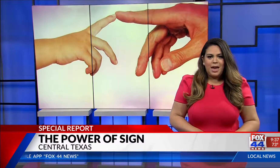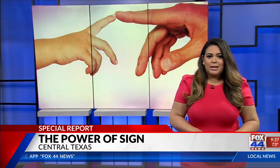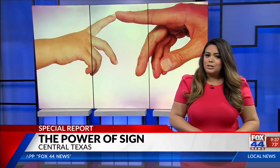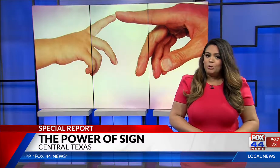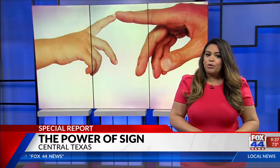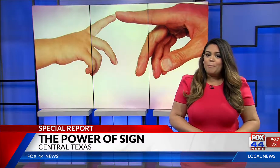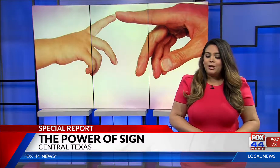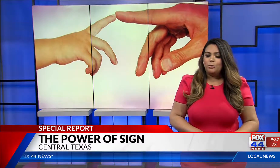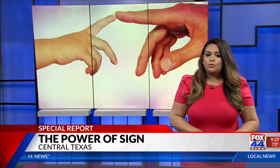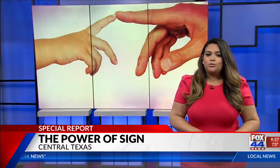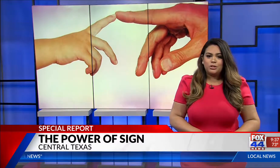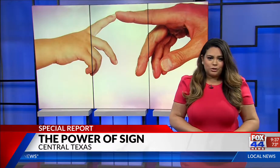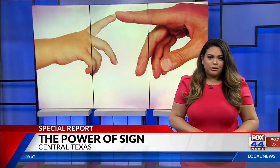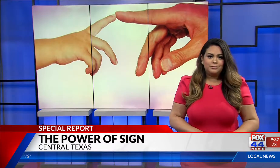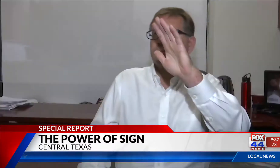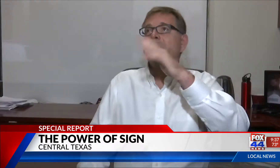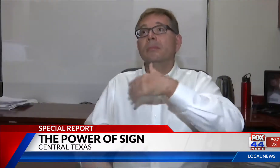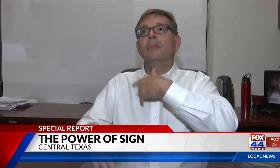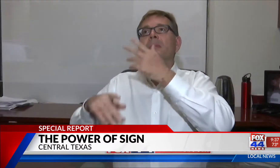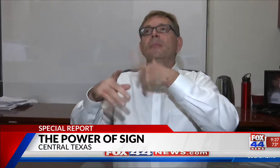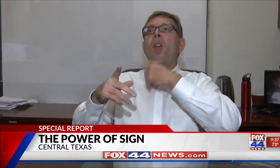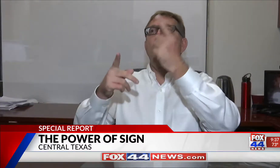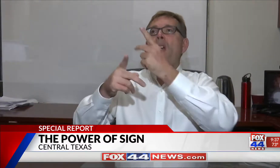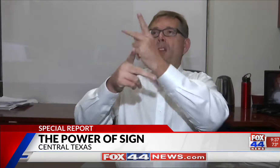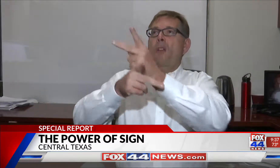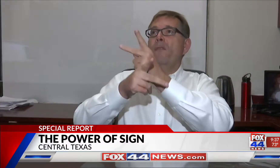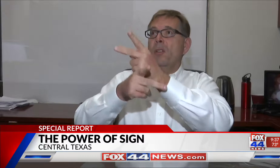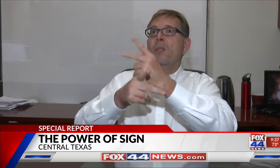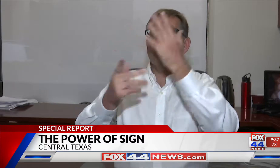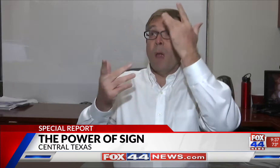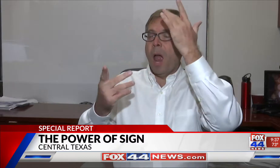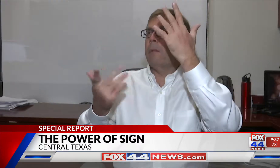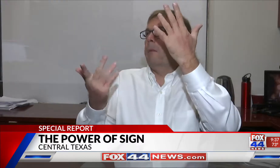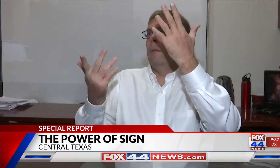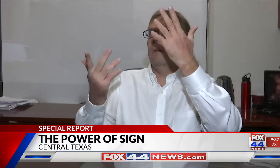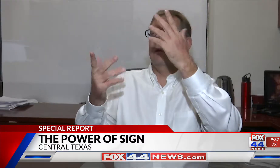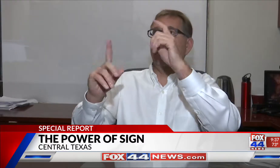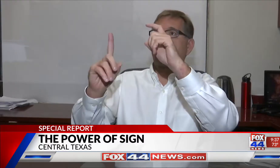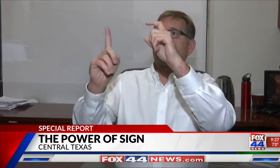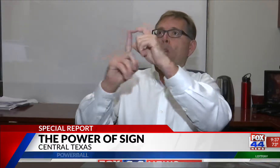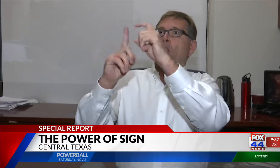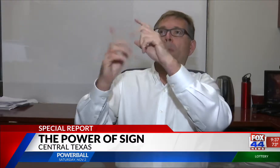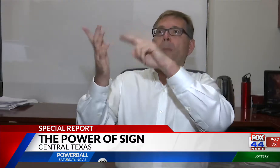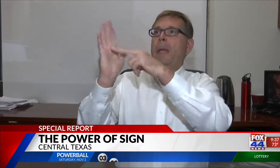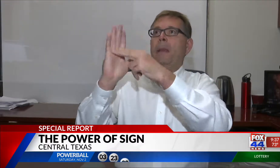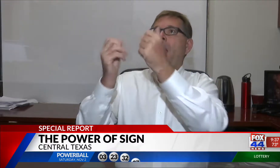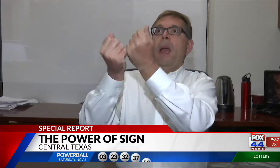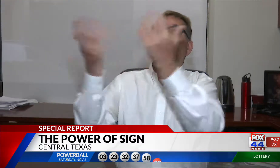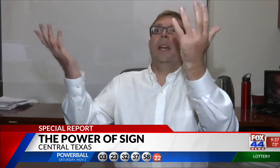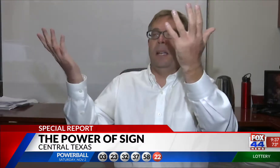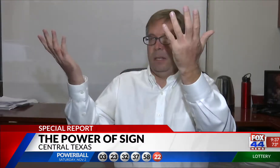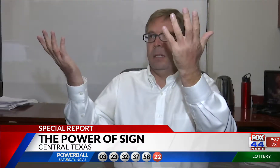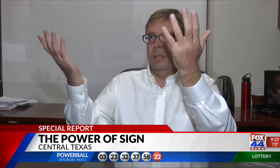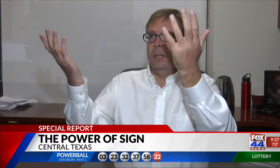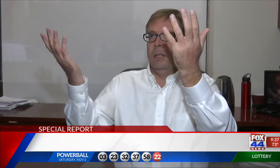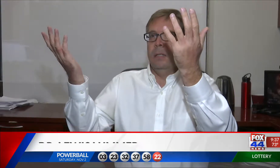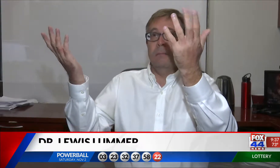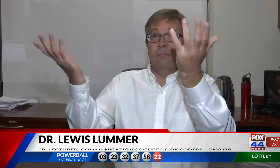spoken languages and its own grammatical structure." DR. LEWIS LUMMER - MRS. LORI WRZESINSKI "You have to be careful because sign language can mean several